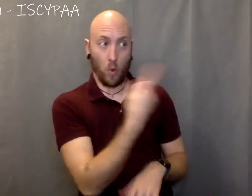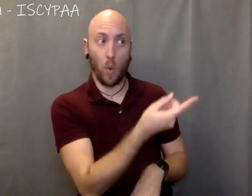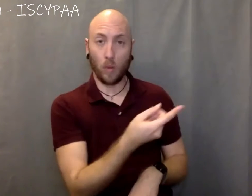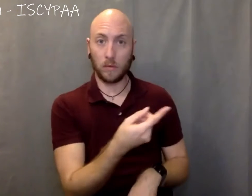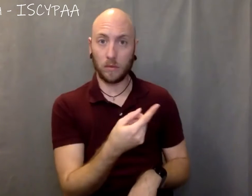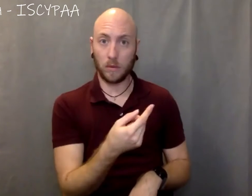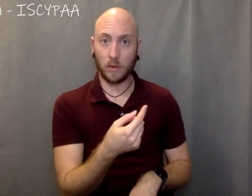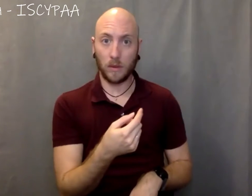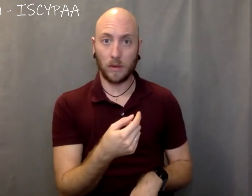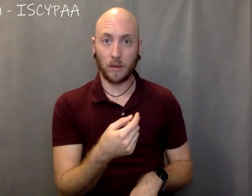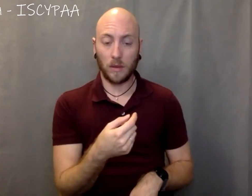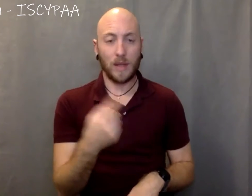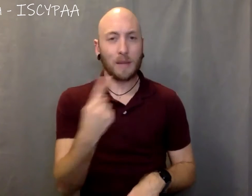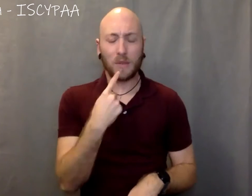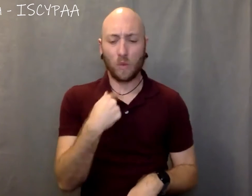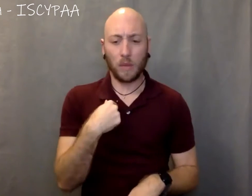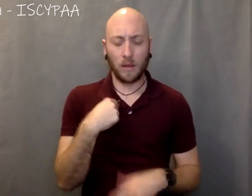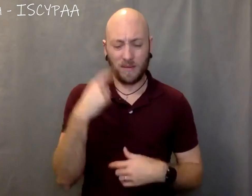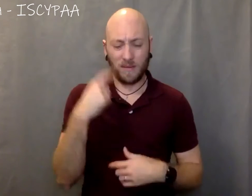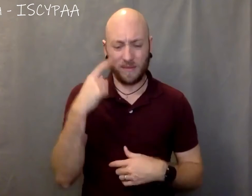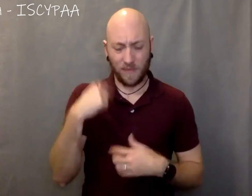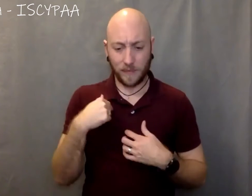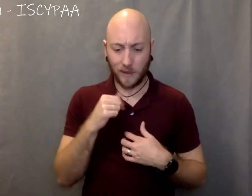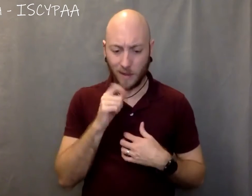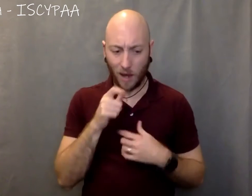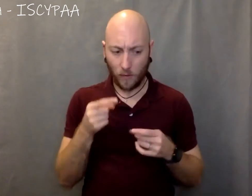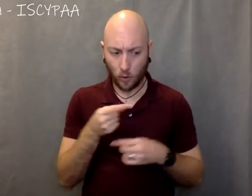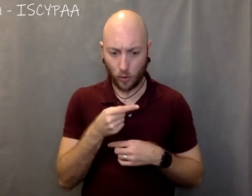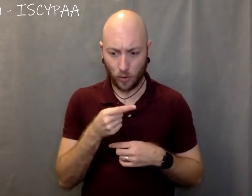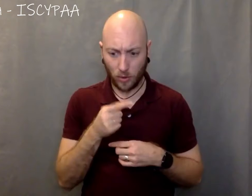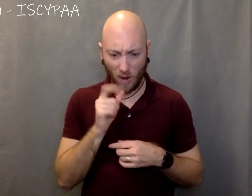you don't have to do this anymore. You don't have to hurt her and others anymore. And you could be,